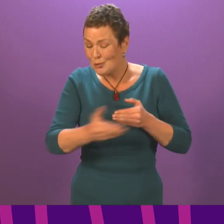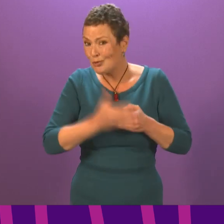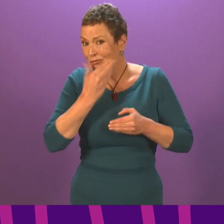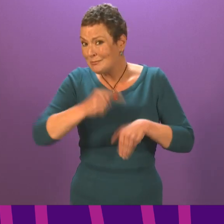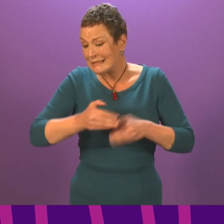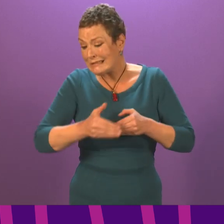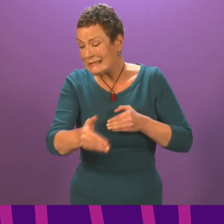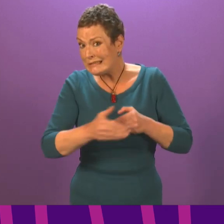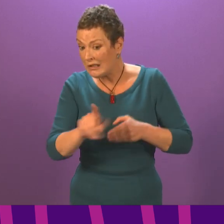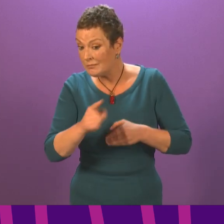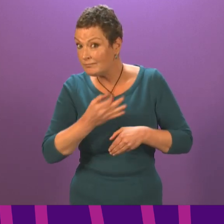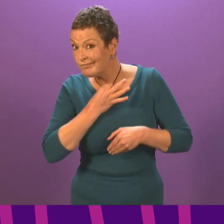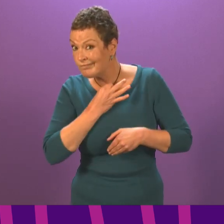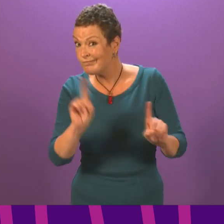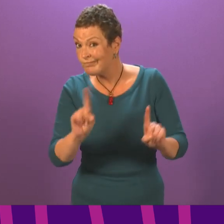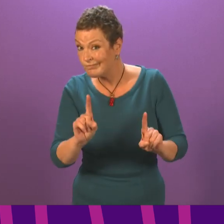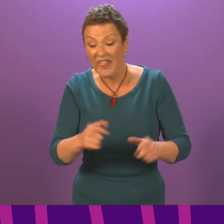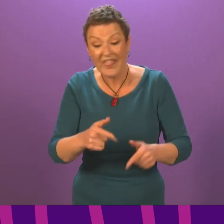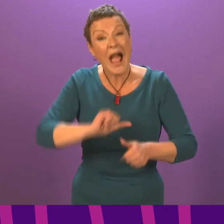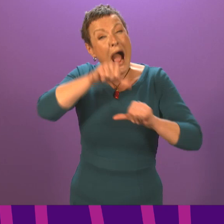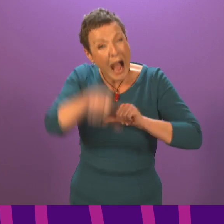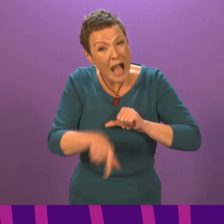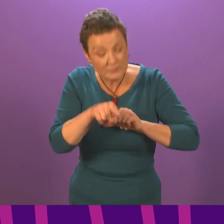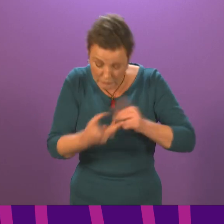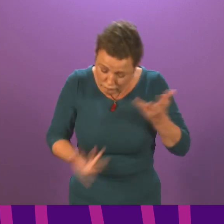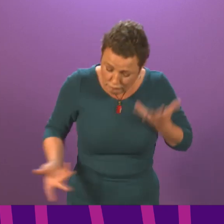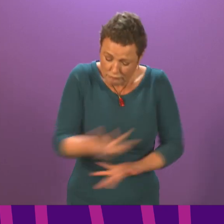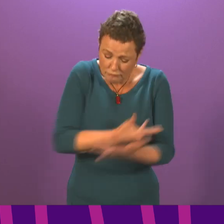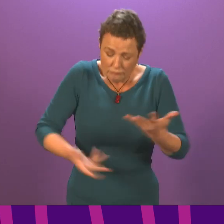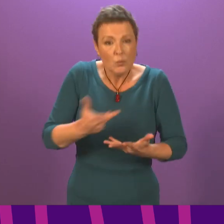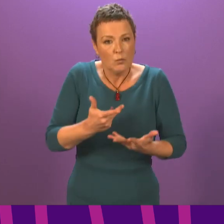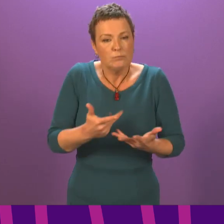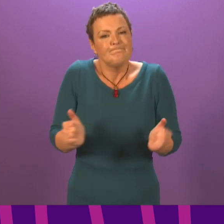period. We then reach cautious and balanced judgments that, in our estimation, are most